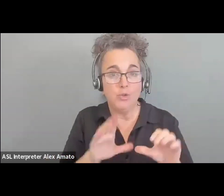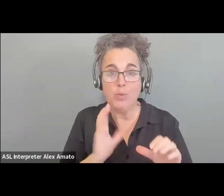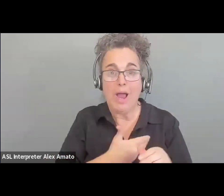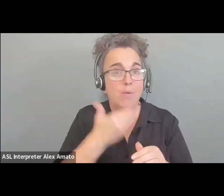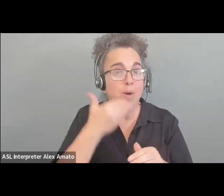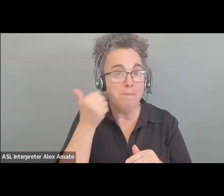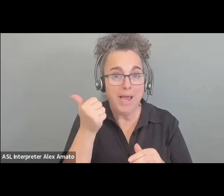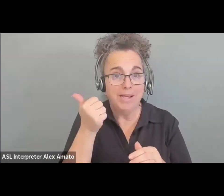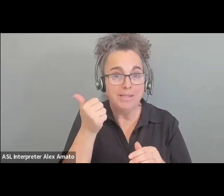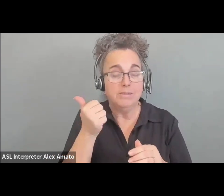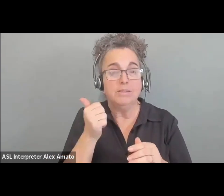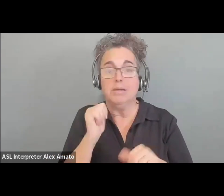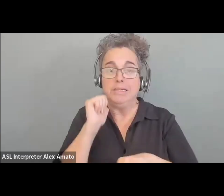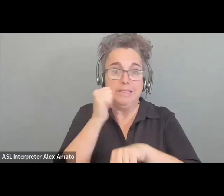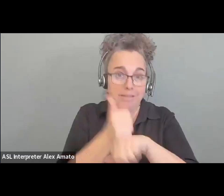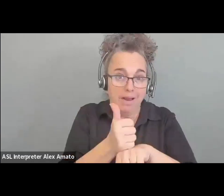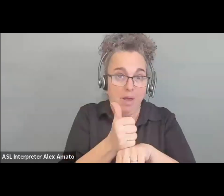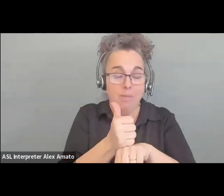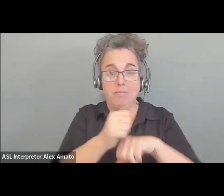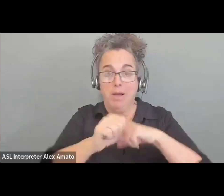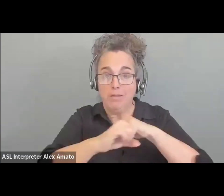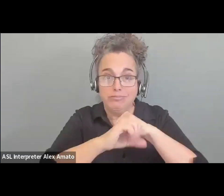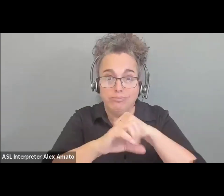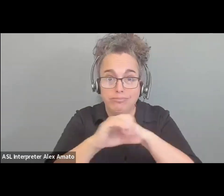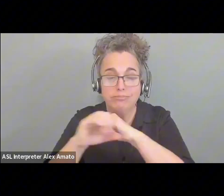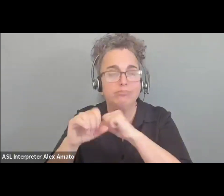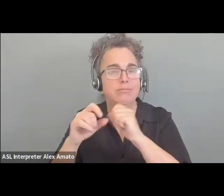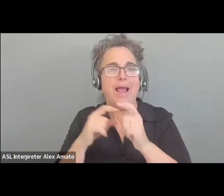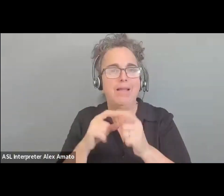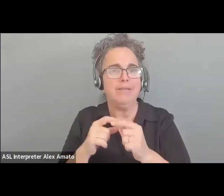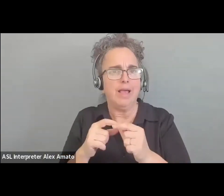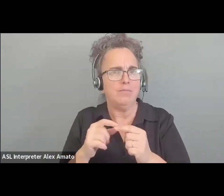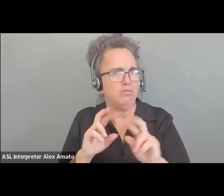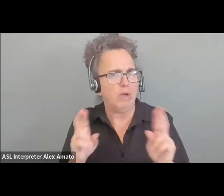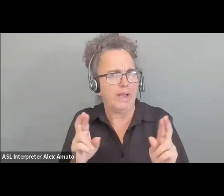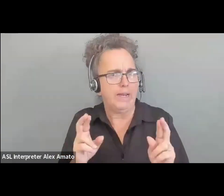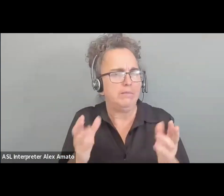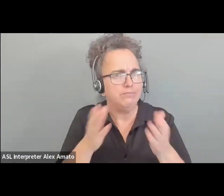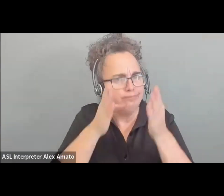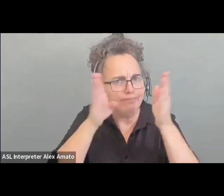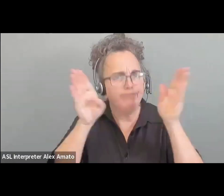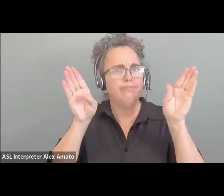and ready when, like you, get feedback from the community saying, this isn't it, it's not working.